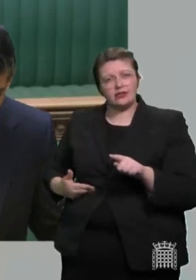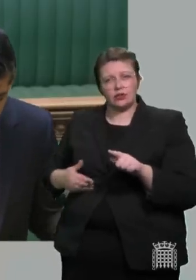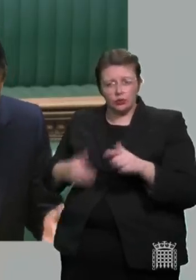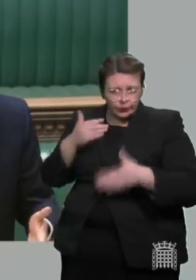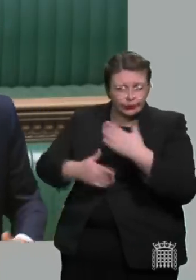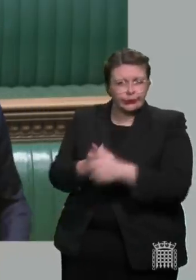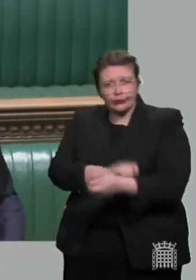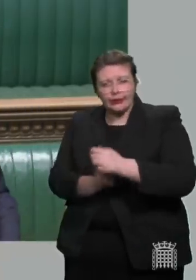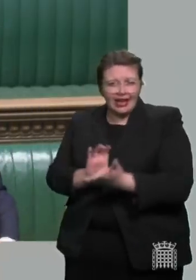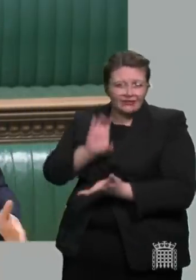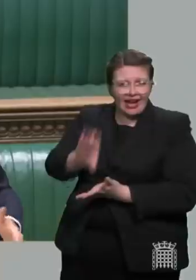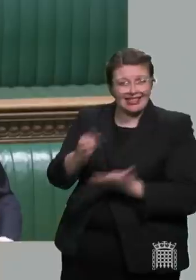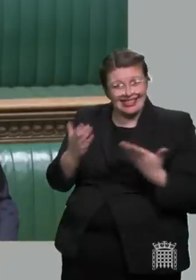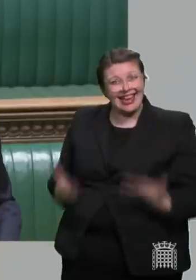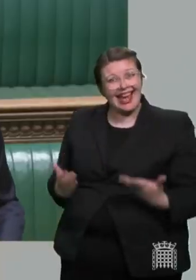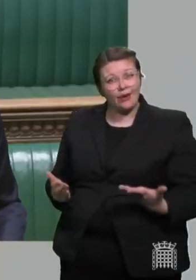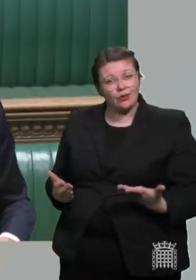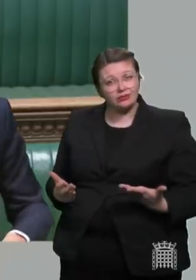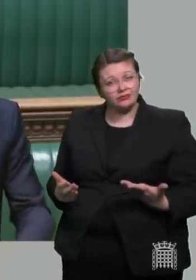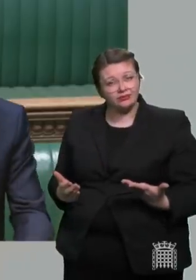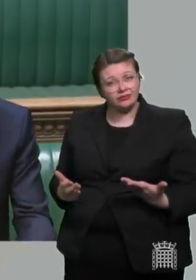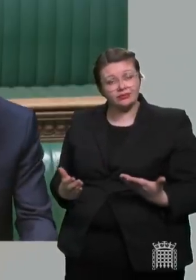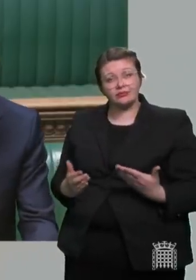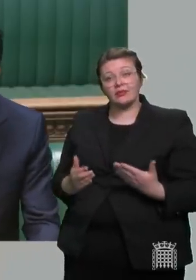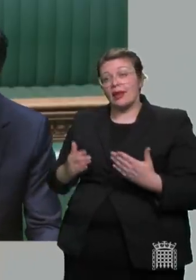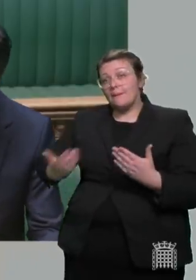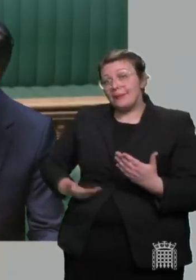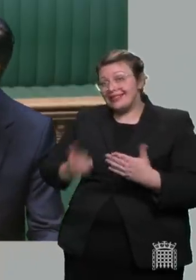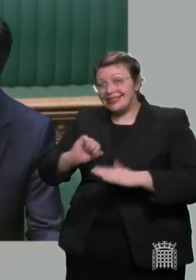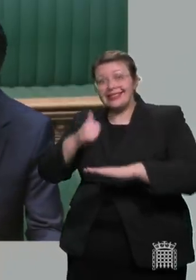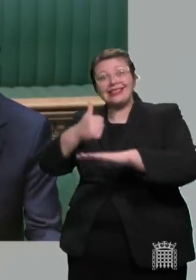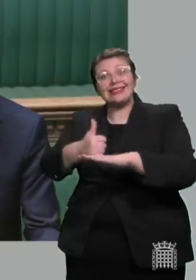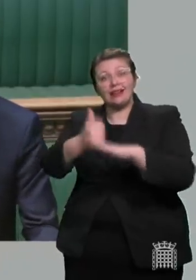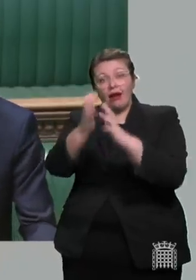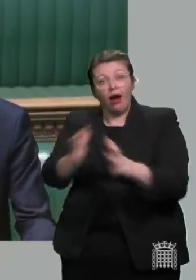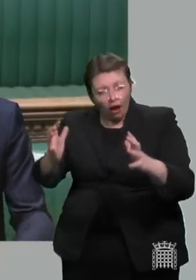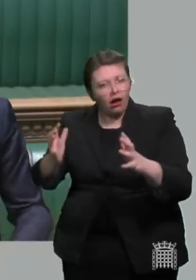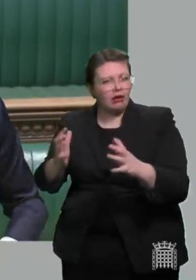Business investment creates jobs, lifts growth, spurs innovation and drives productivity.